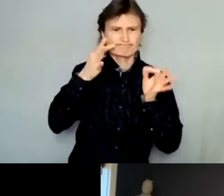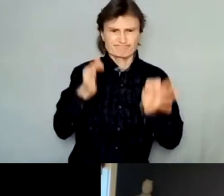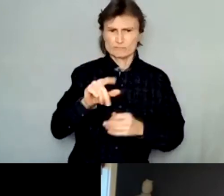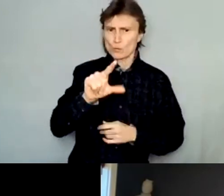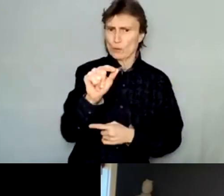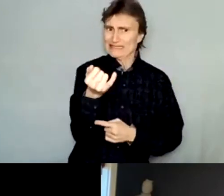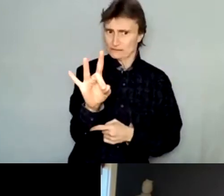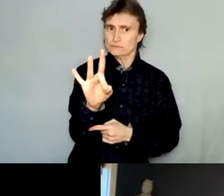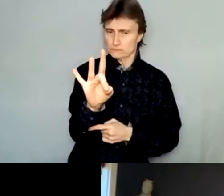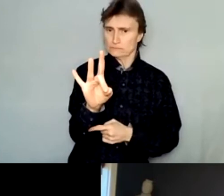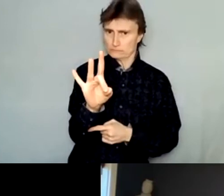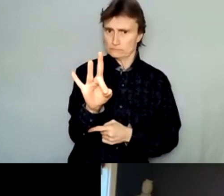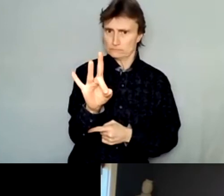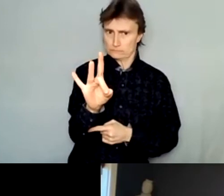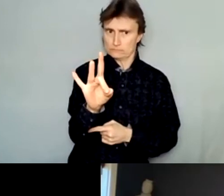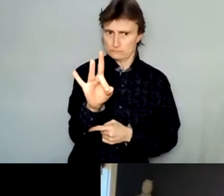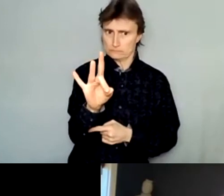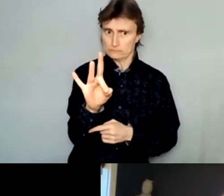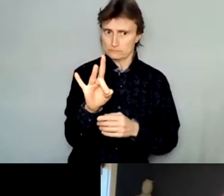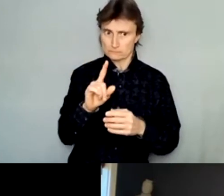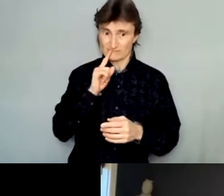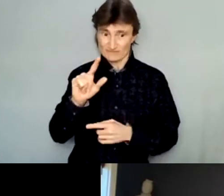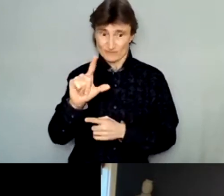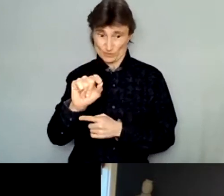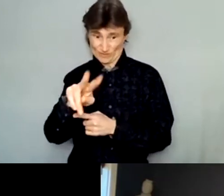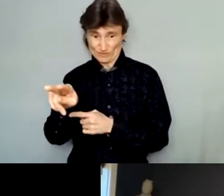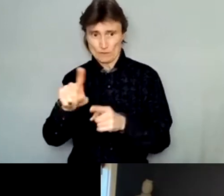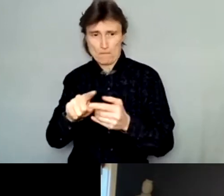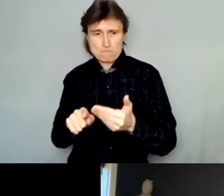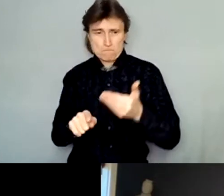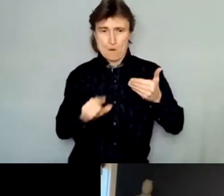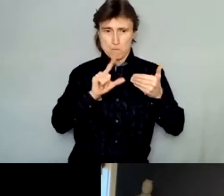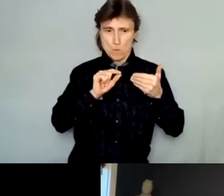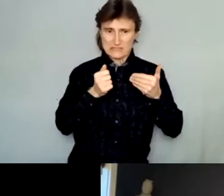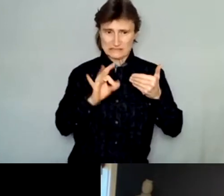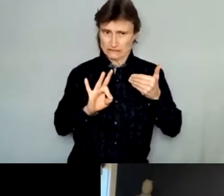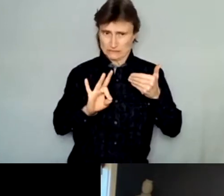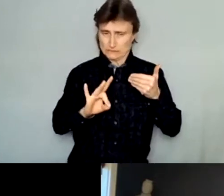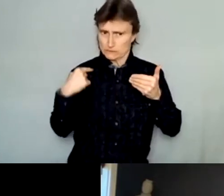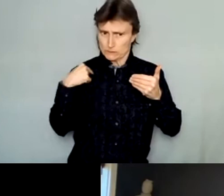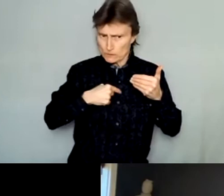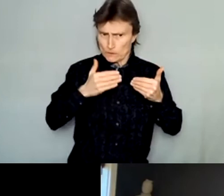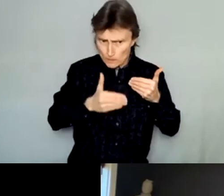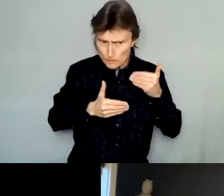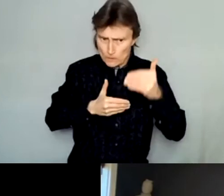first place, never did I think we would be trying to foster a sustainable and resilient